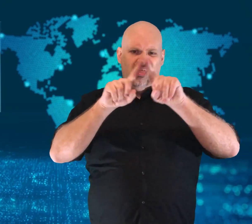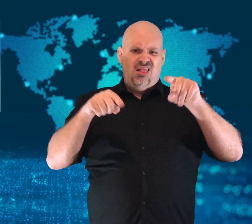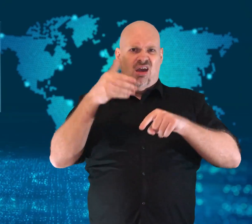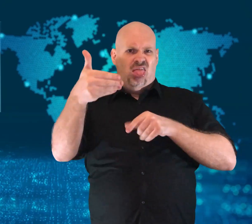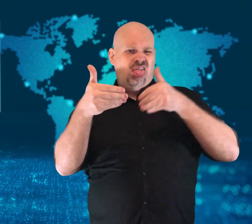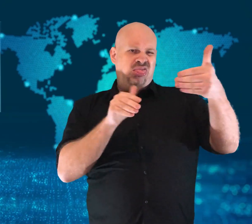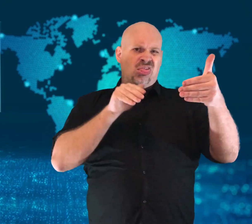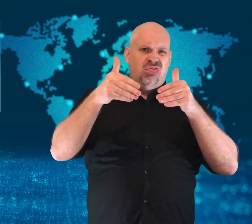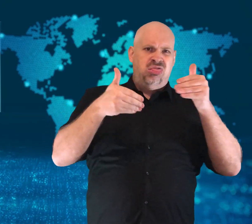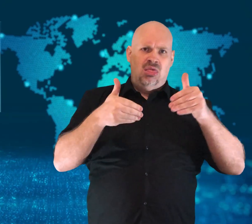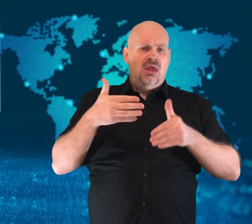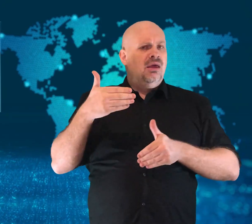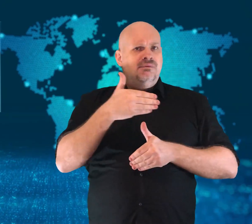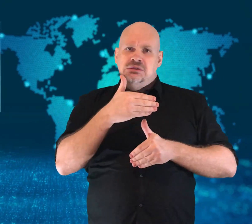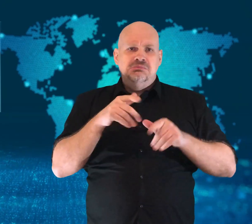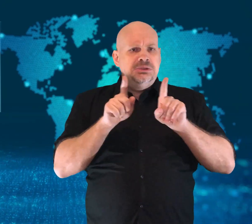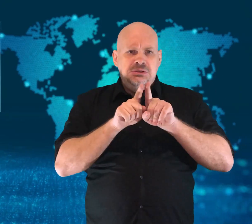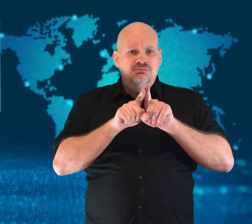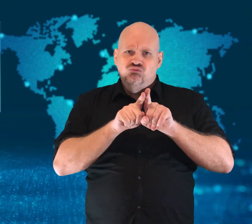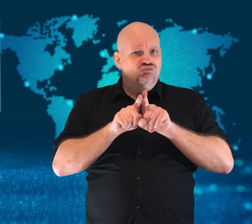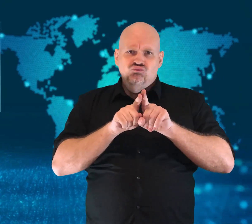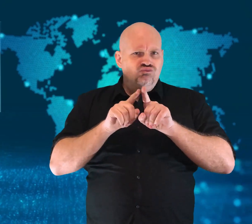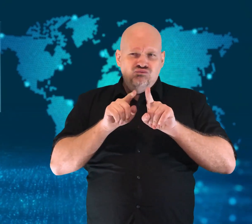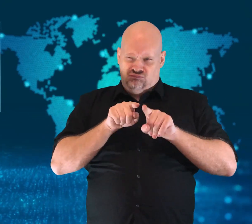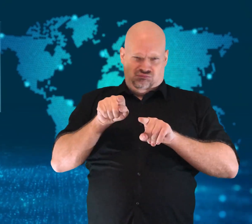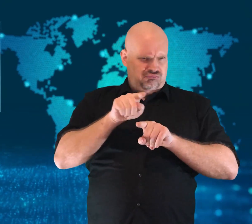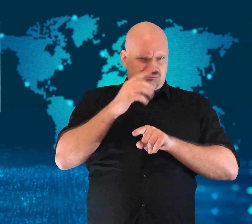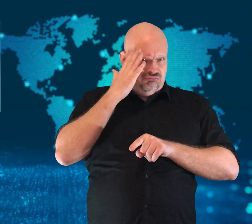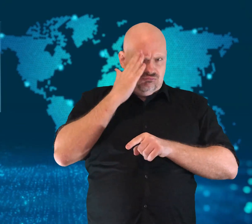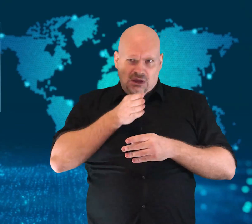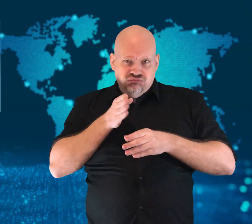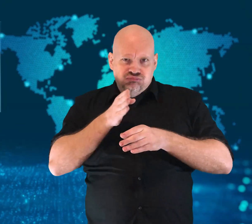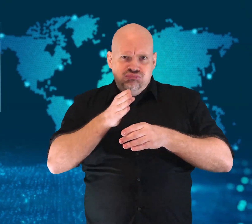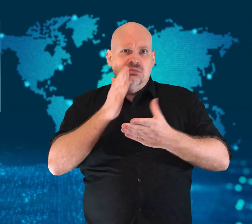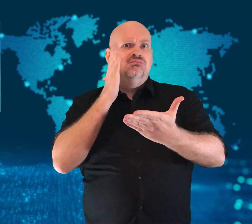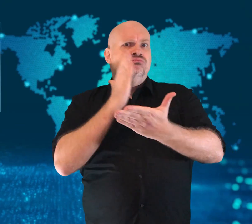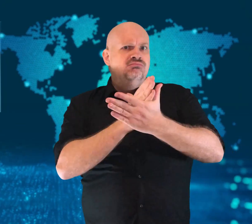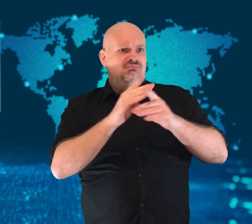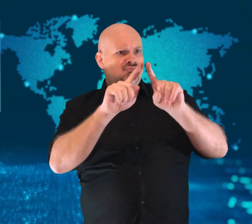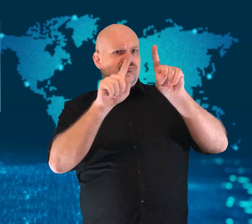and placed “decoy boards” around the room.